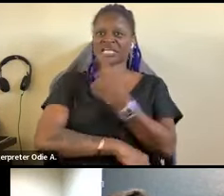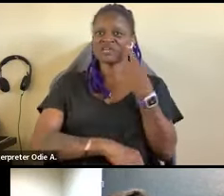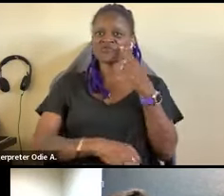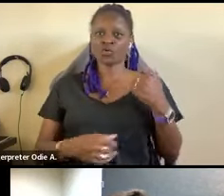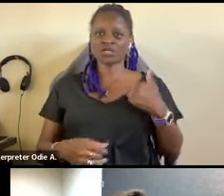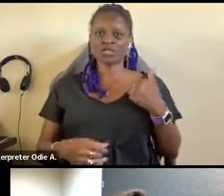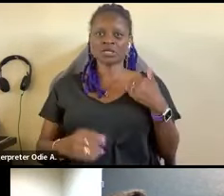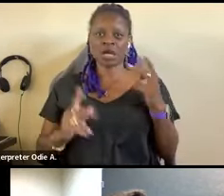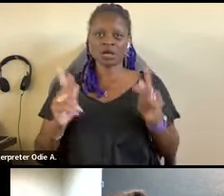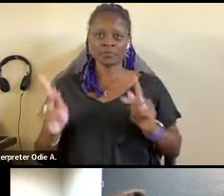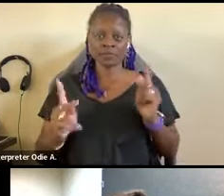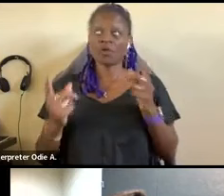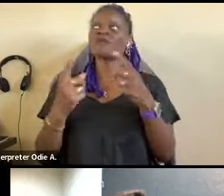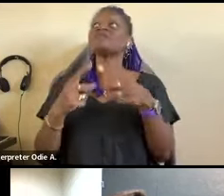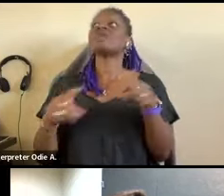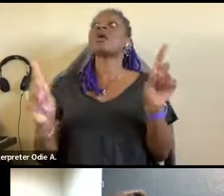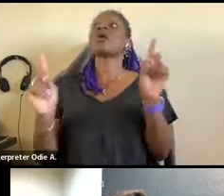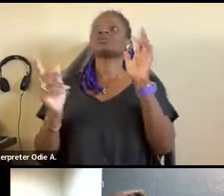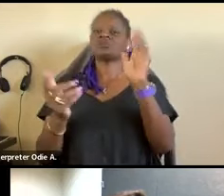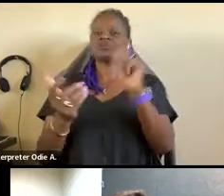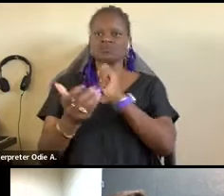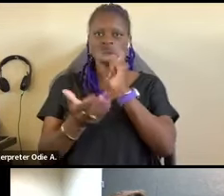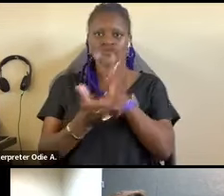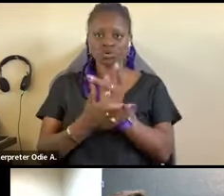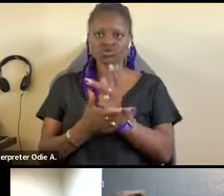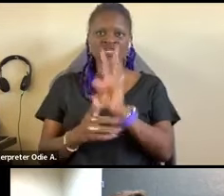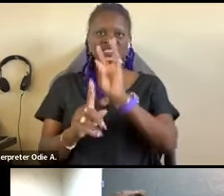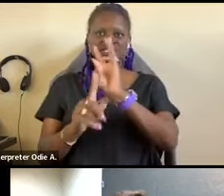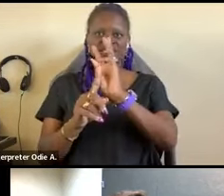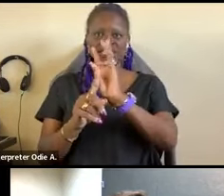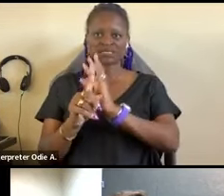approved vaccines for children six months to four years old.